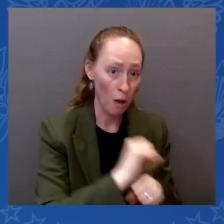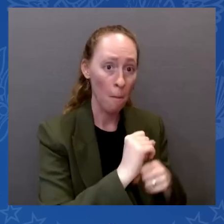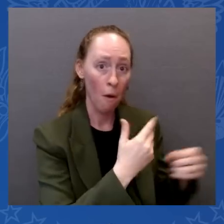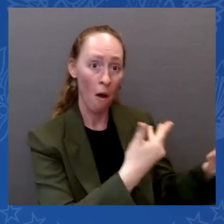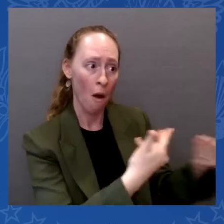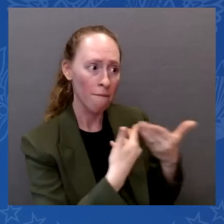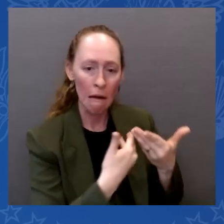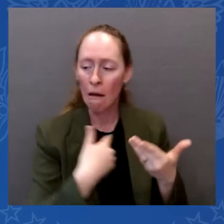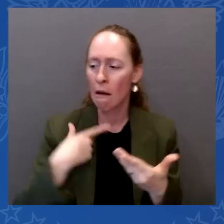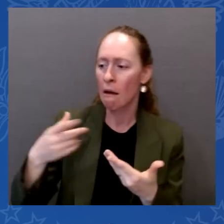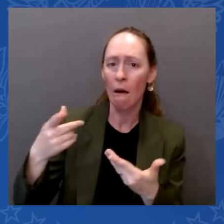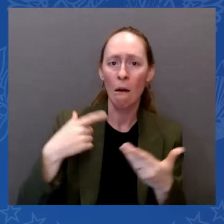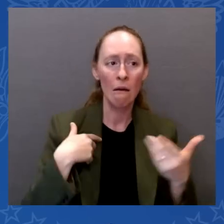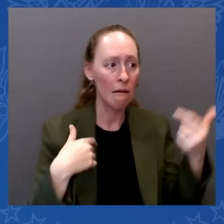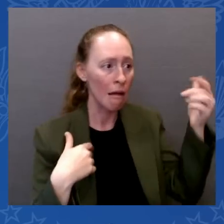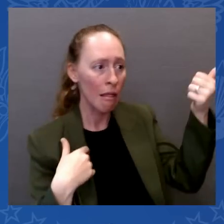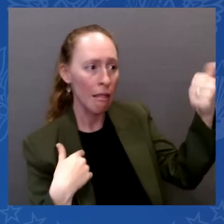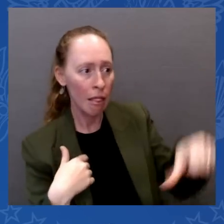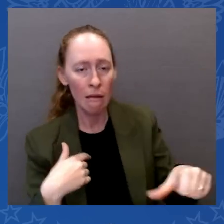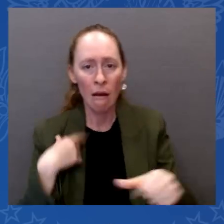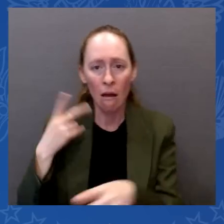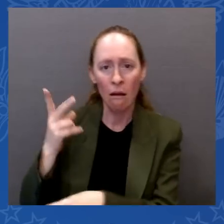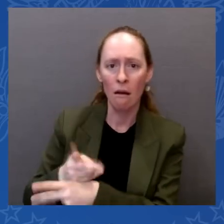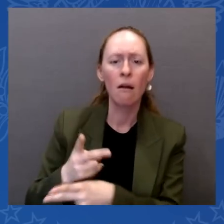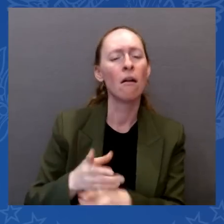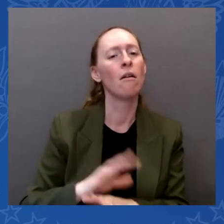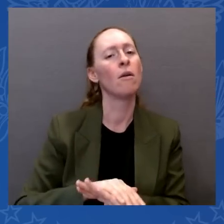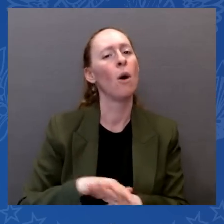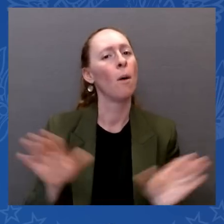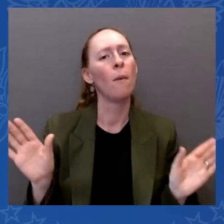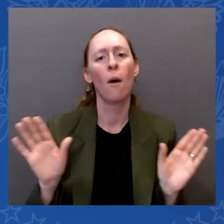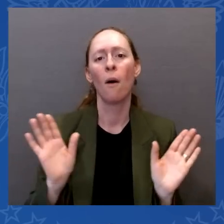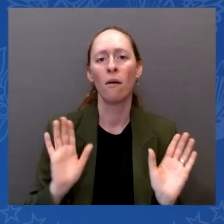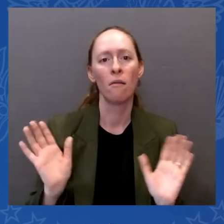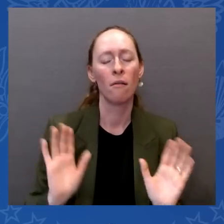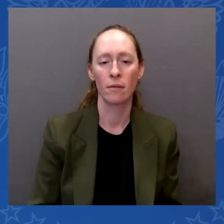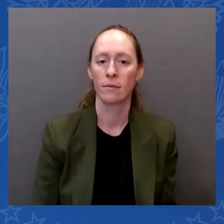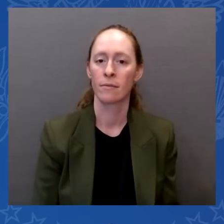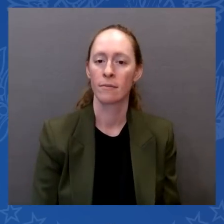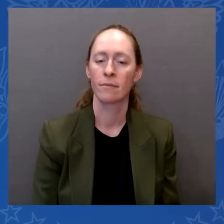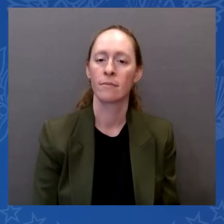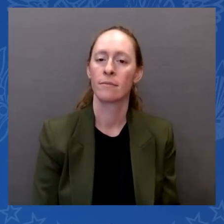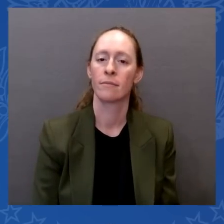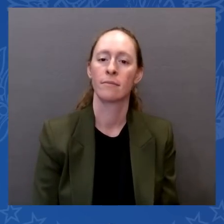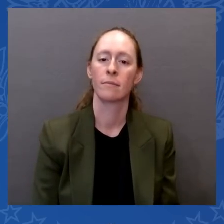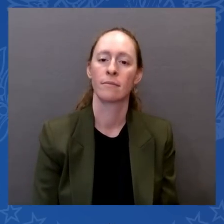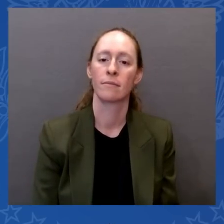partnering with companies to expand apprentice and pre-apprentice programs to match the trainees